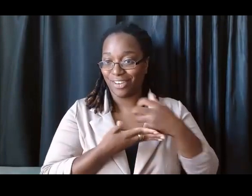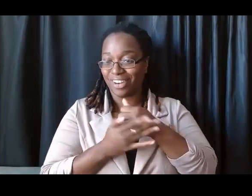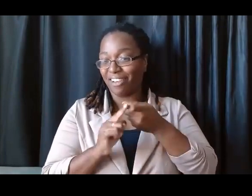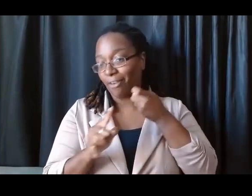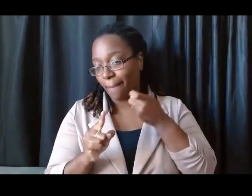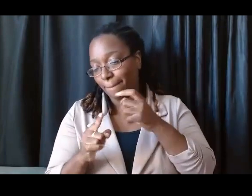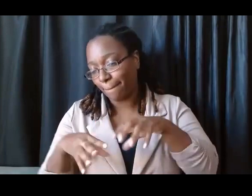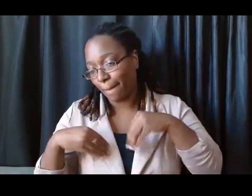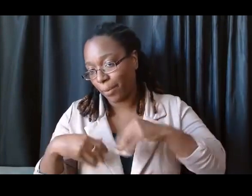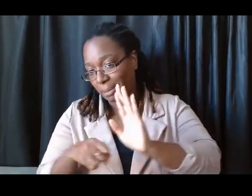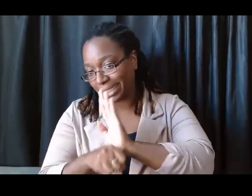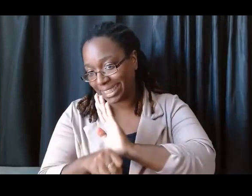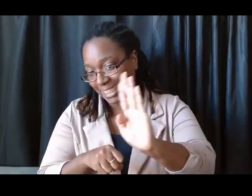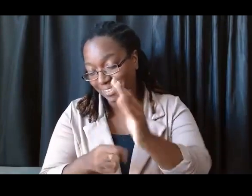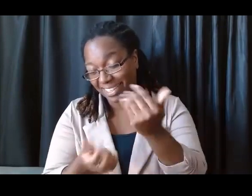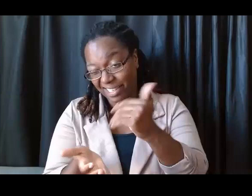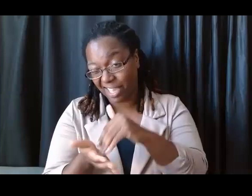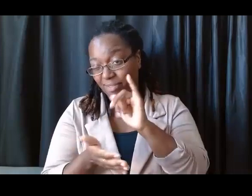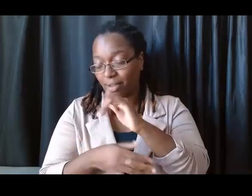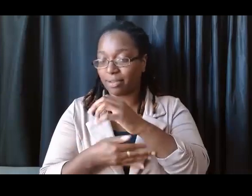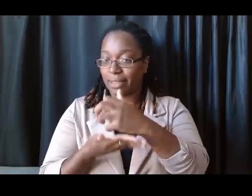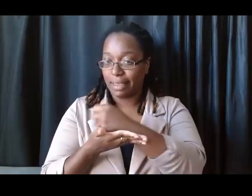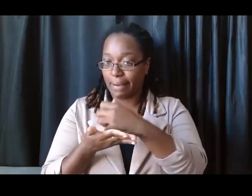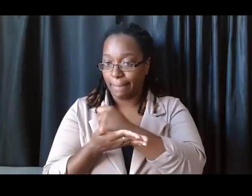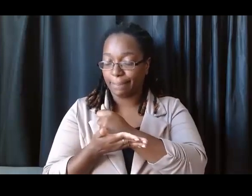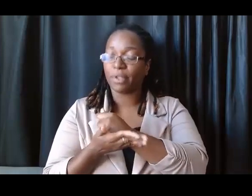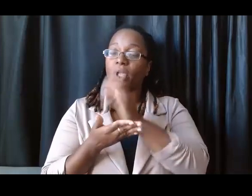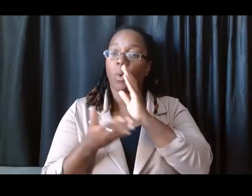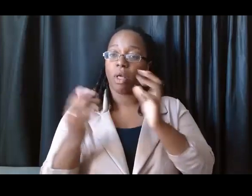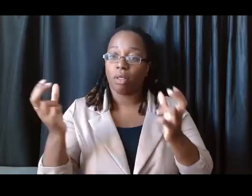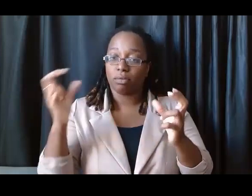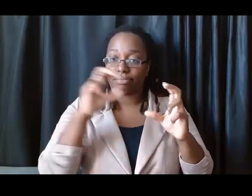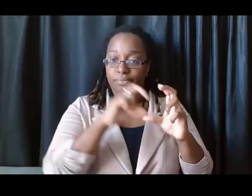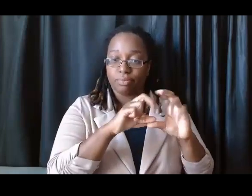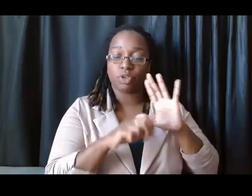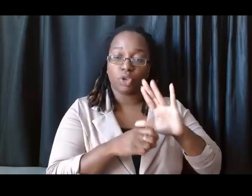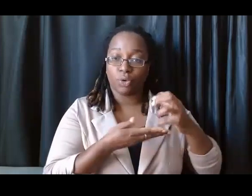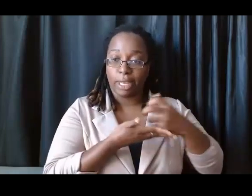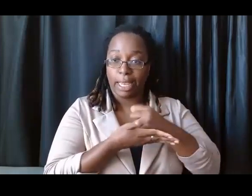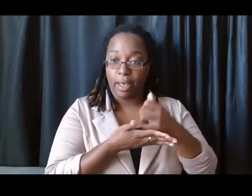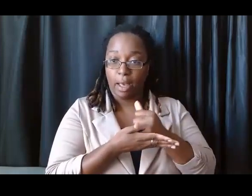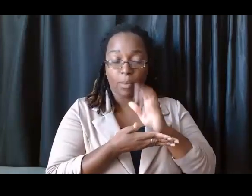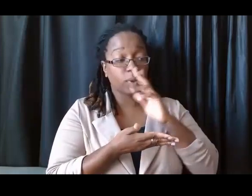So they use that in the SSI calculation and figure out how much SSI a person can get